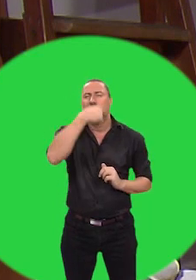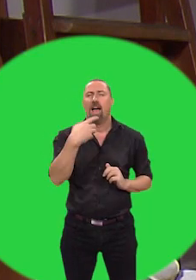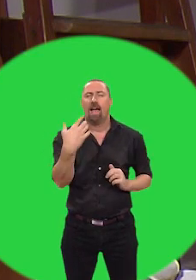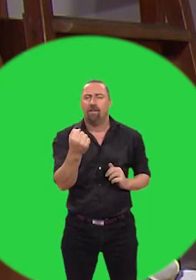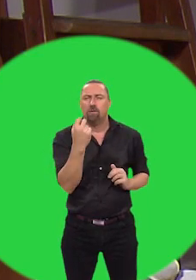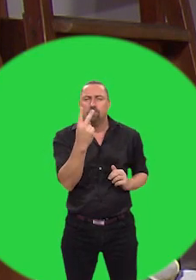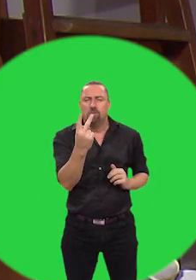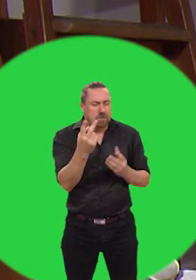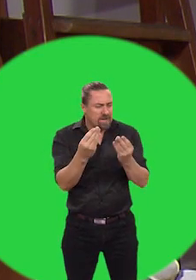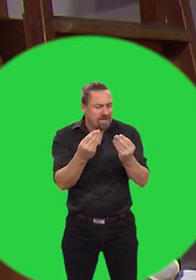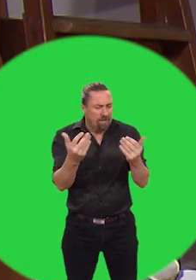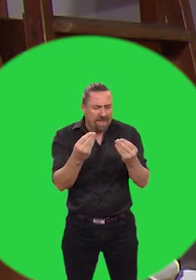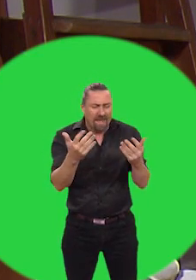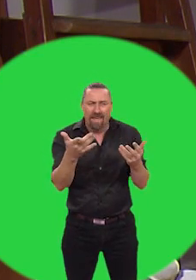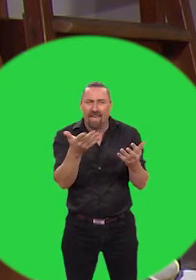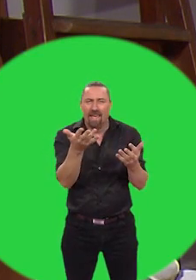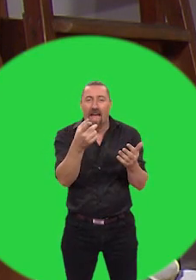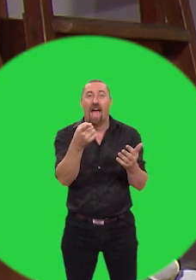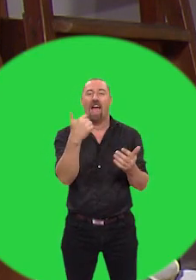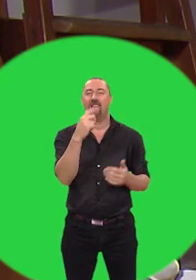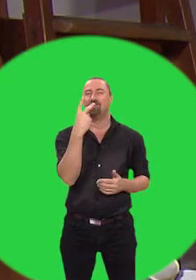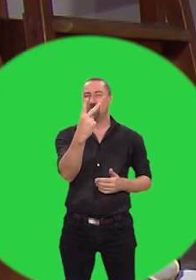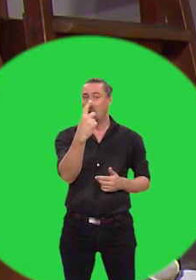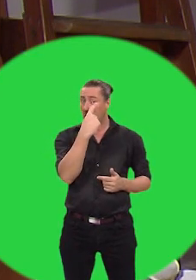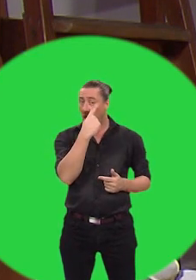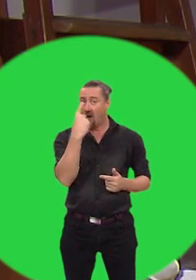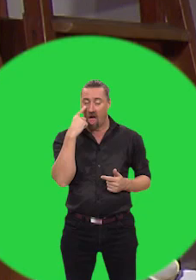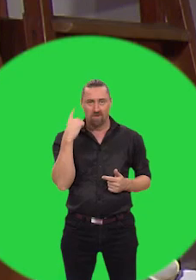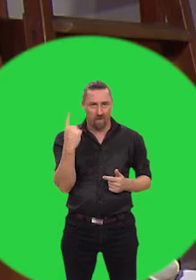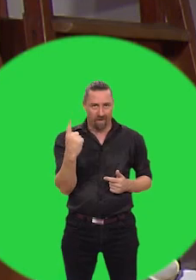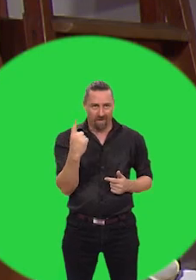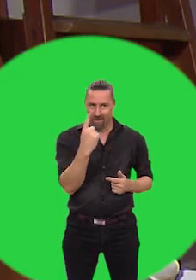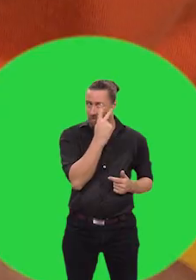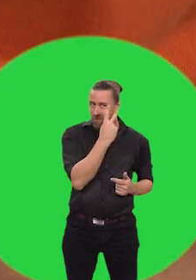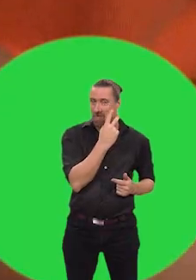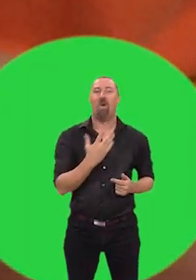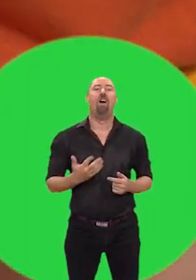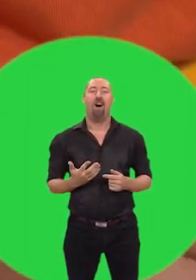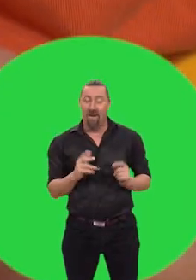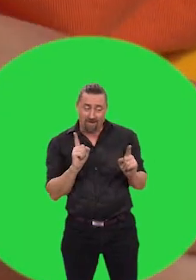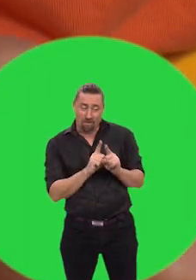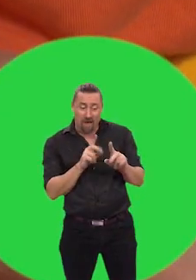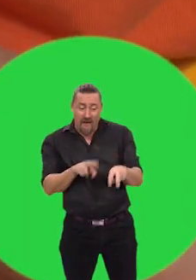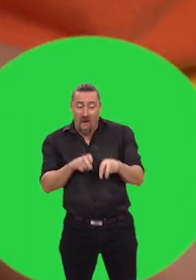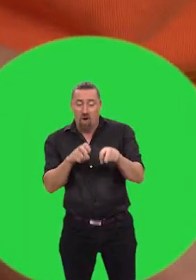Can you think of anything? That's right eyes, one, two. So we're going to add the same number to our kangaroo.